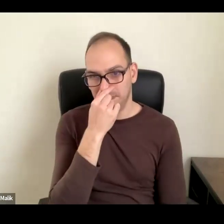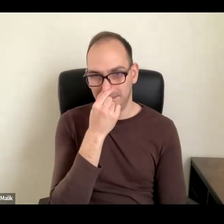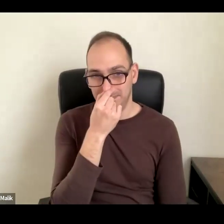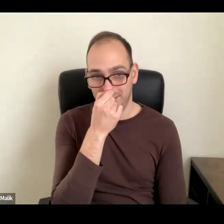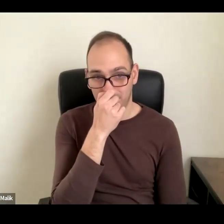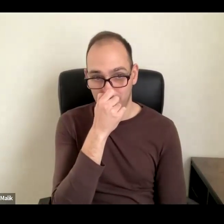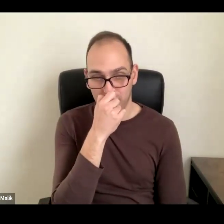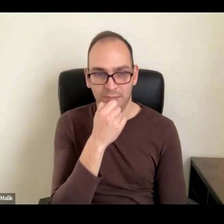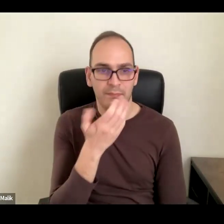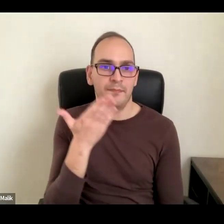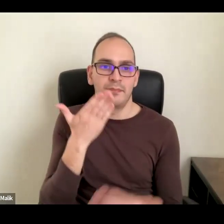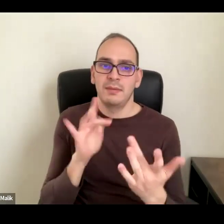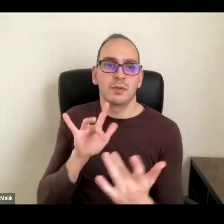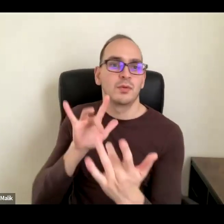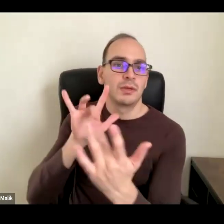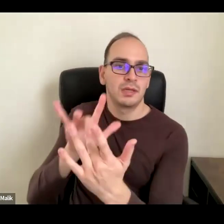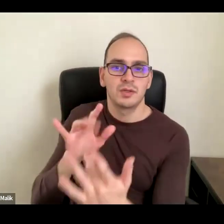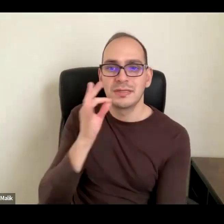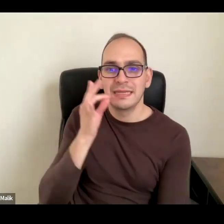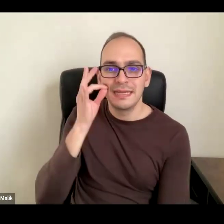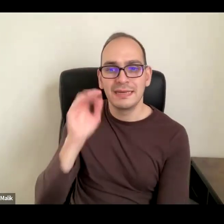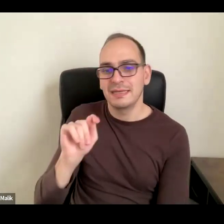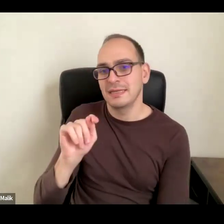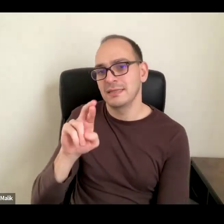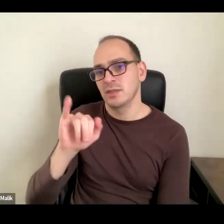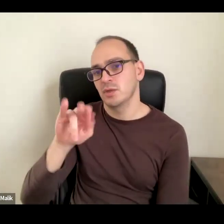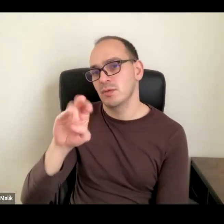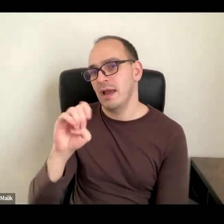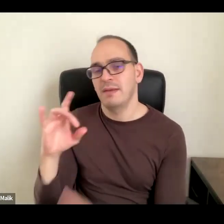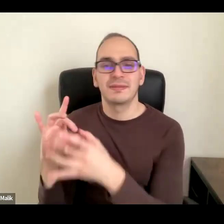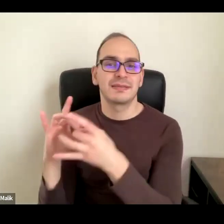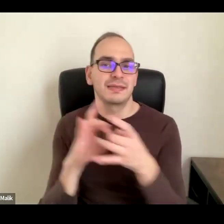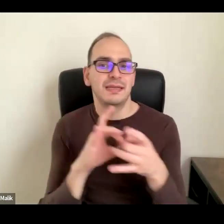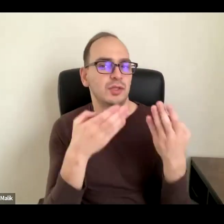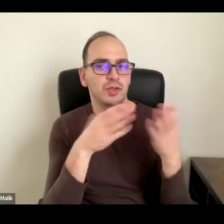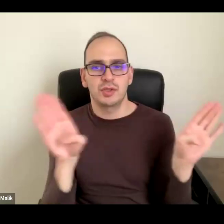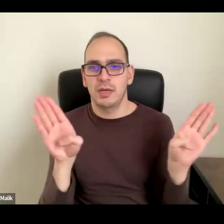Maybe it is reaching out to an Indian Tribe that is connected to the general collection practices